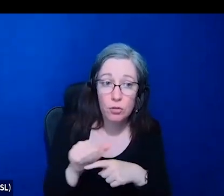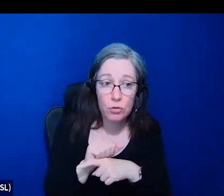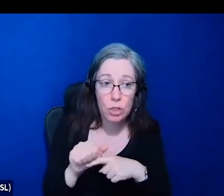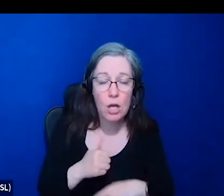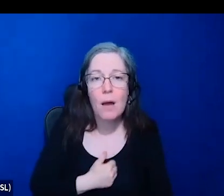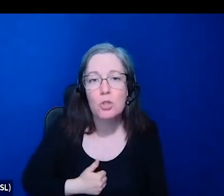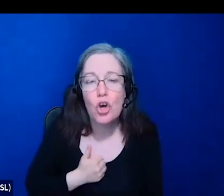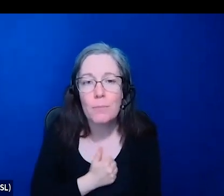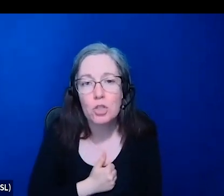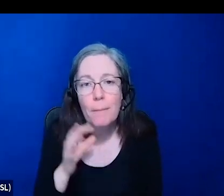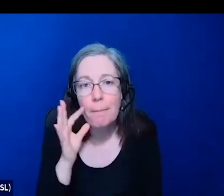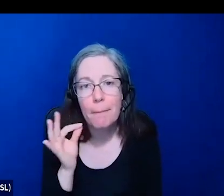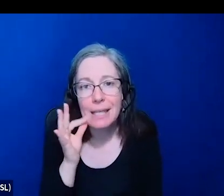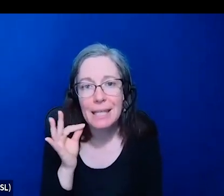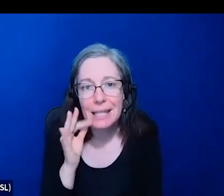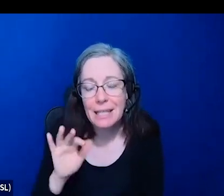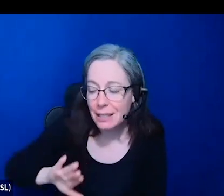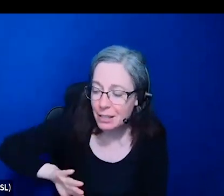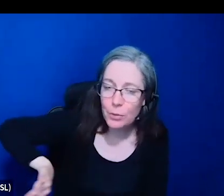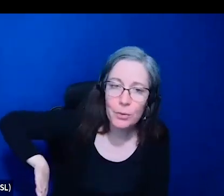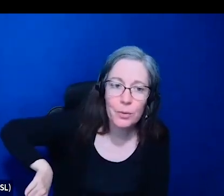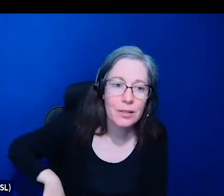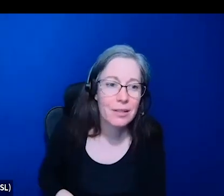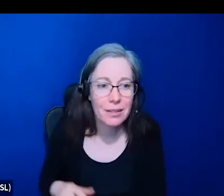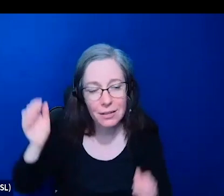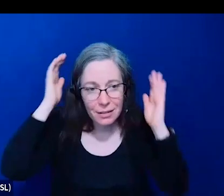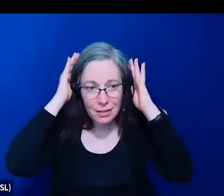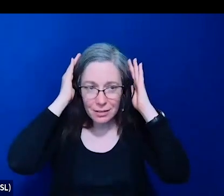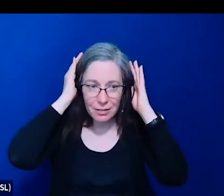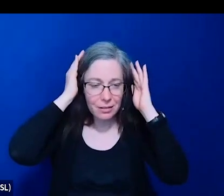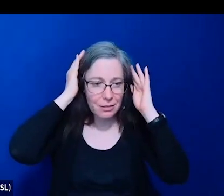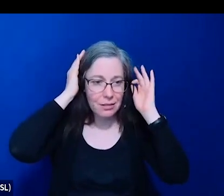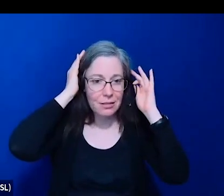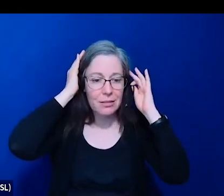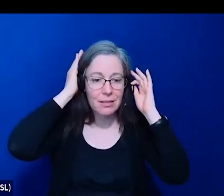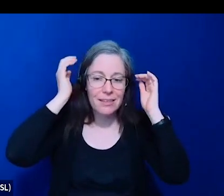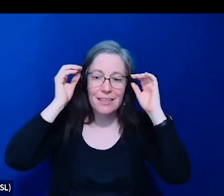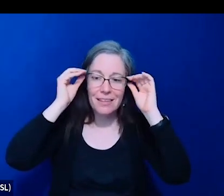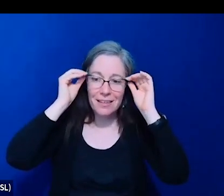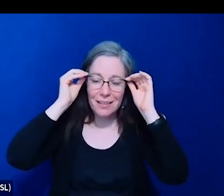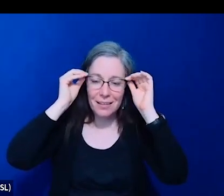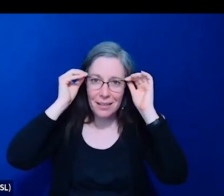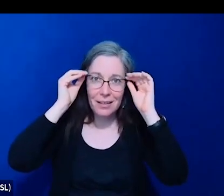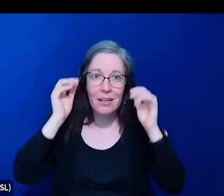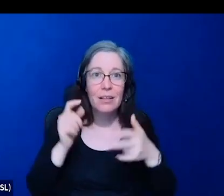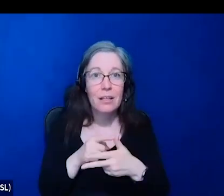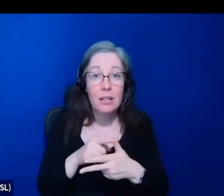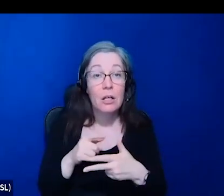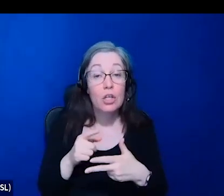I'm throwing my kitty off my desk, [?] [chuckles] which involves training.